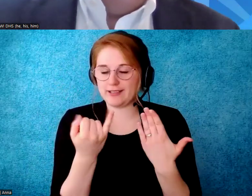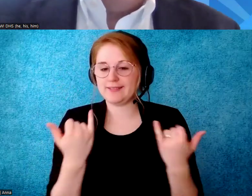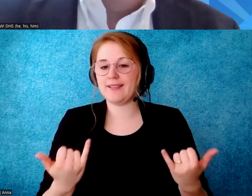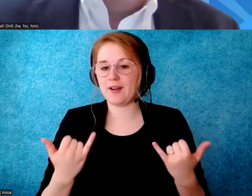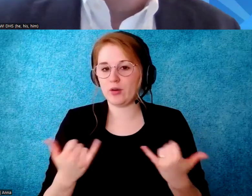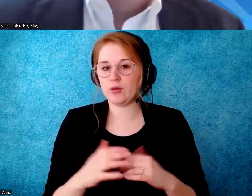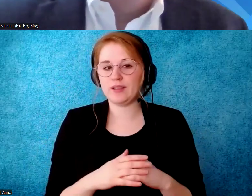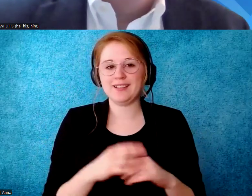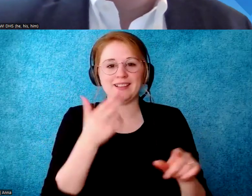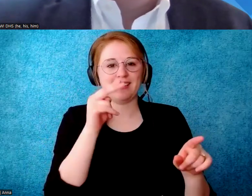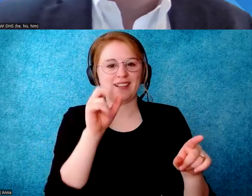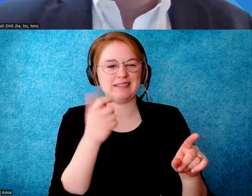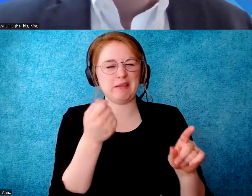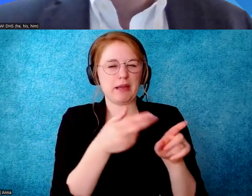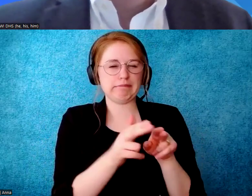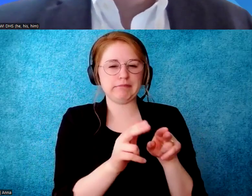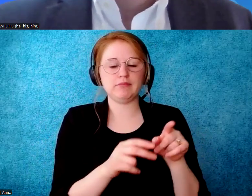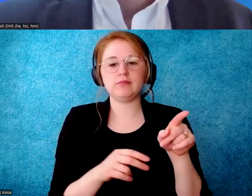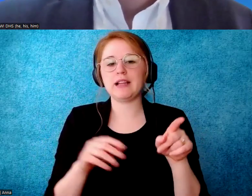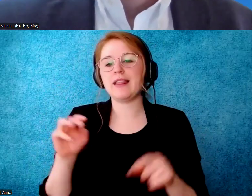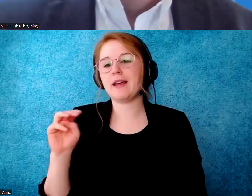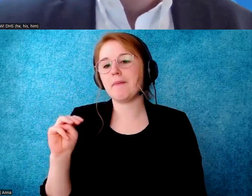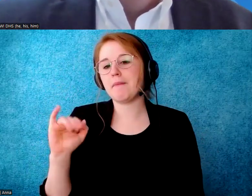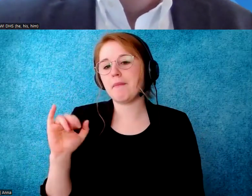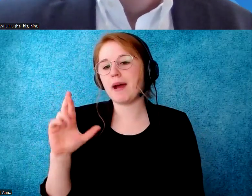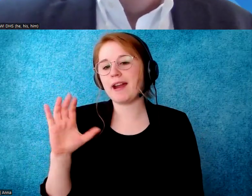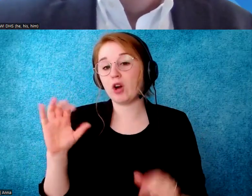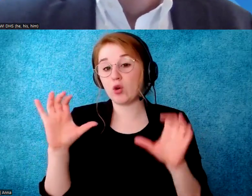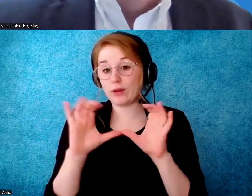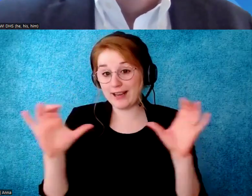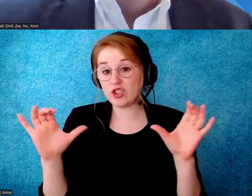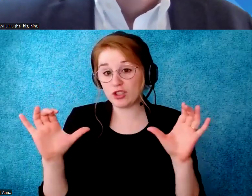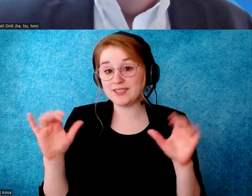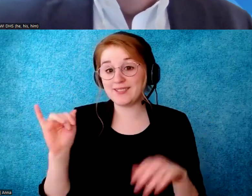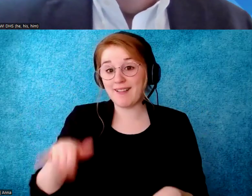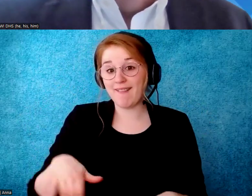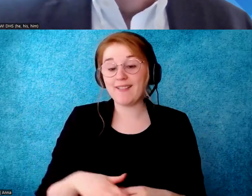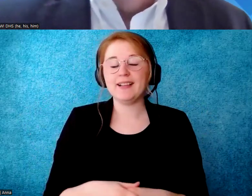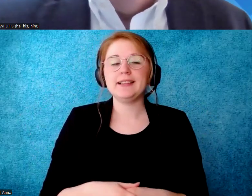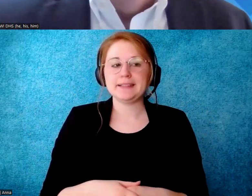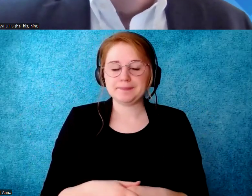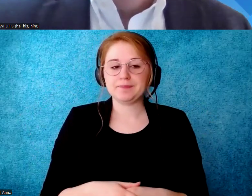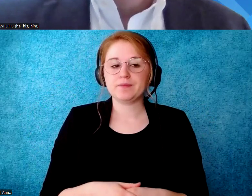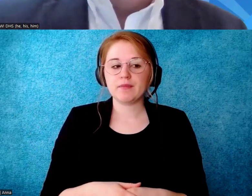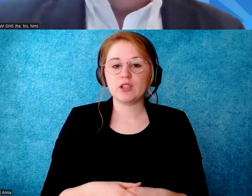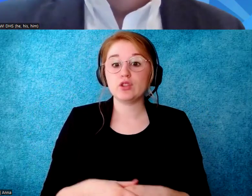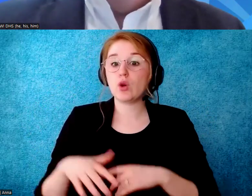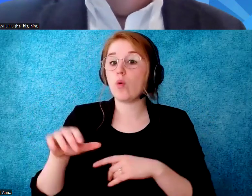Hans talked a little bit about it, our micro credentials. So we are working with other training partners that have,